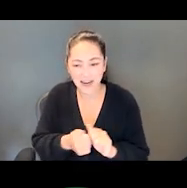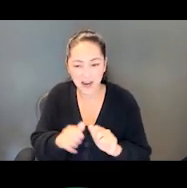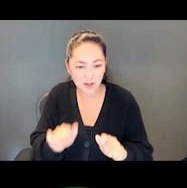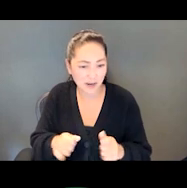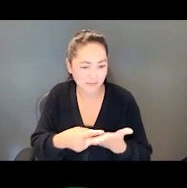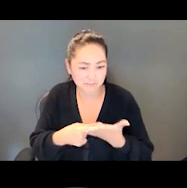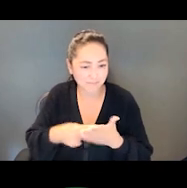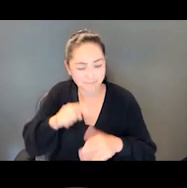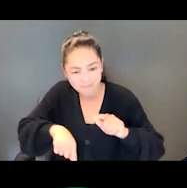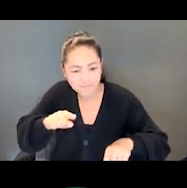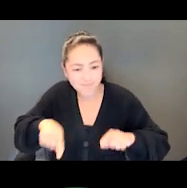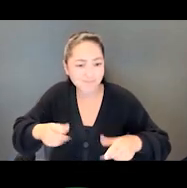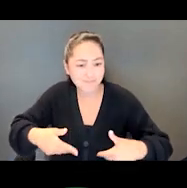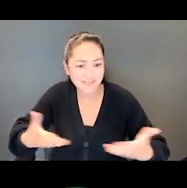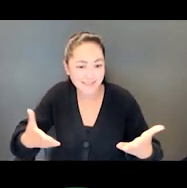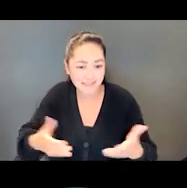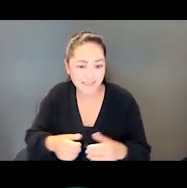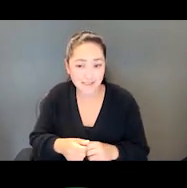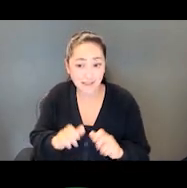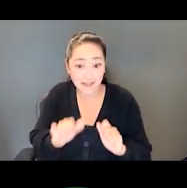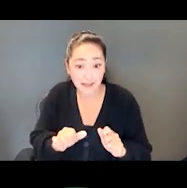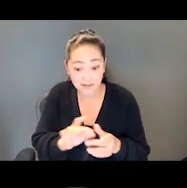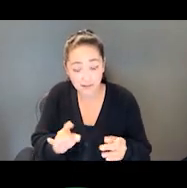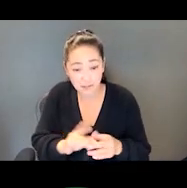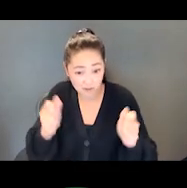And so. I think it's just. Opening.